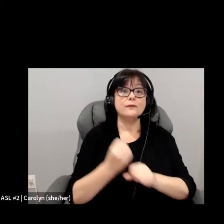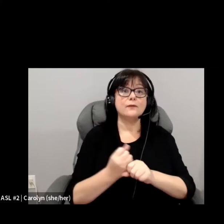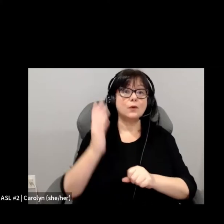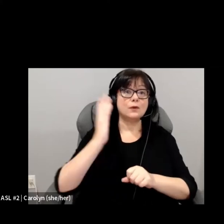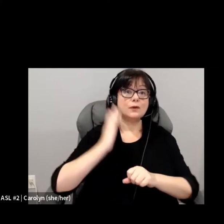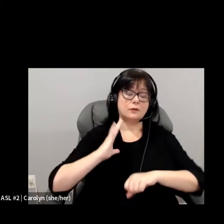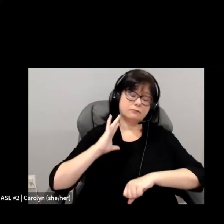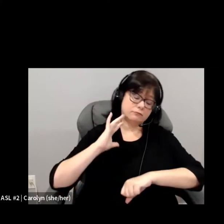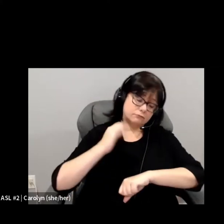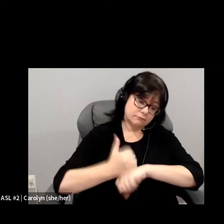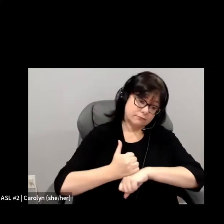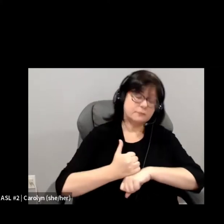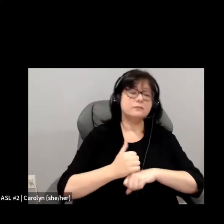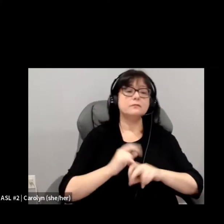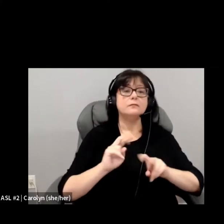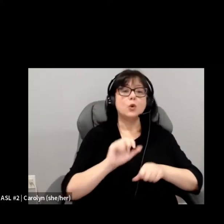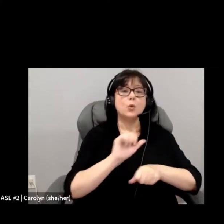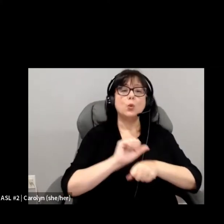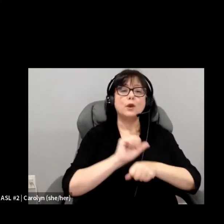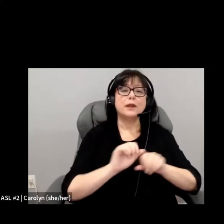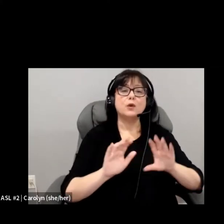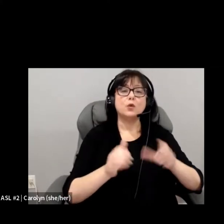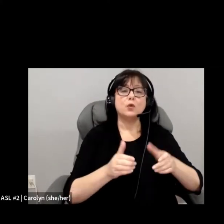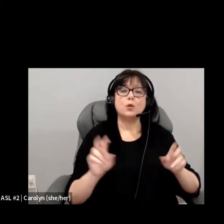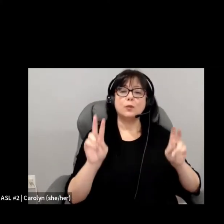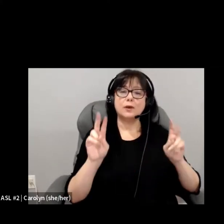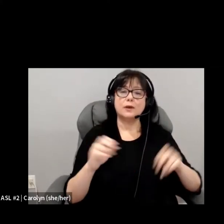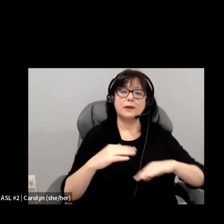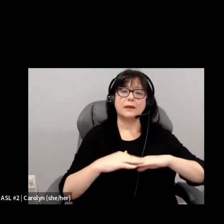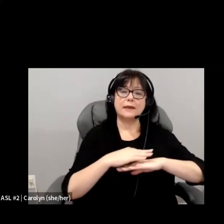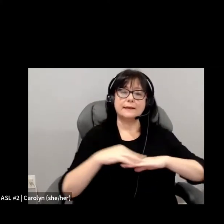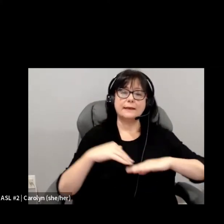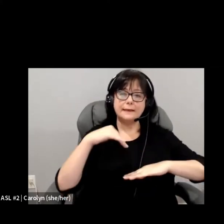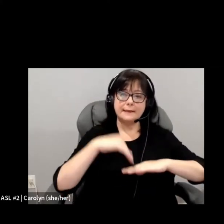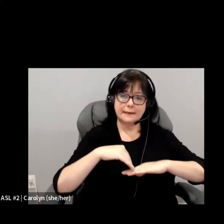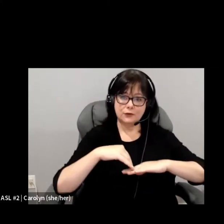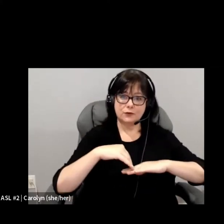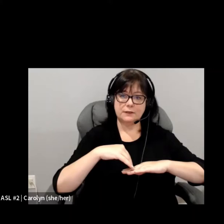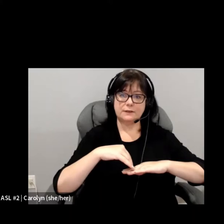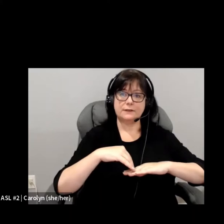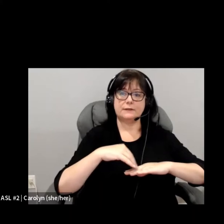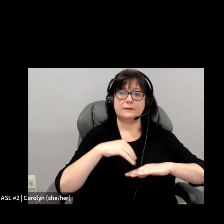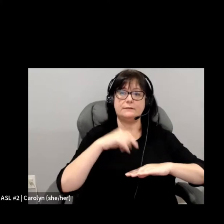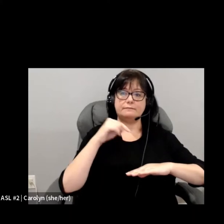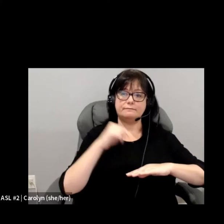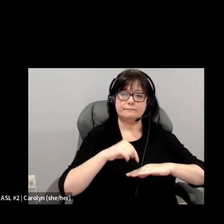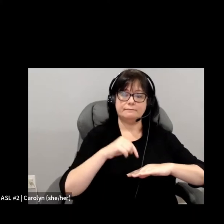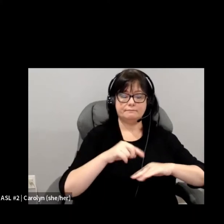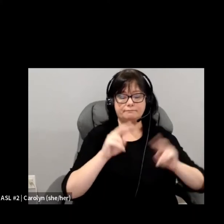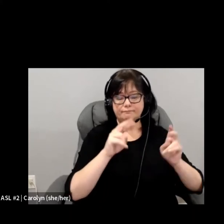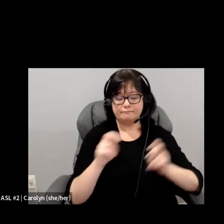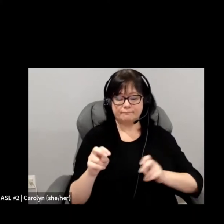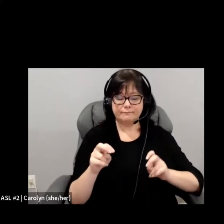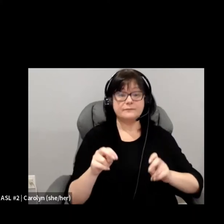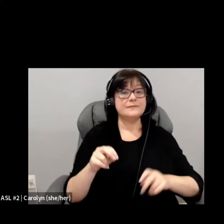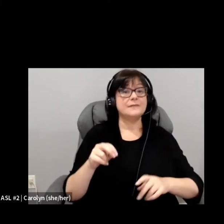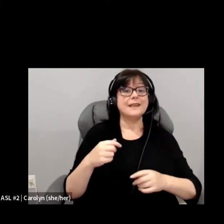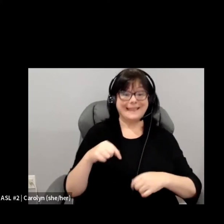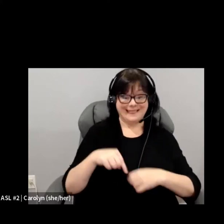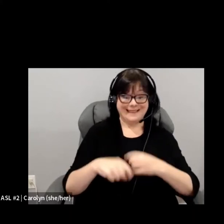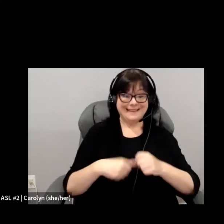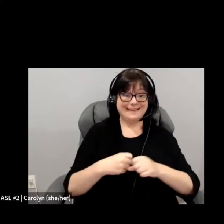EARLIER THIS YEAR, THE BOARD ADAPTED A PROPOSAL TO MAKE THE WORKING GROUP A STANDING COMMITTEE